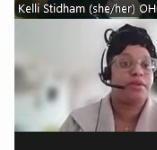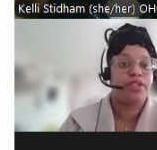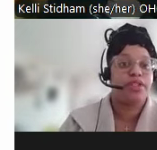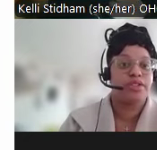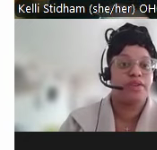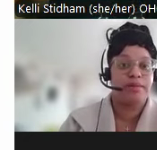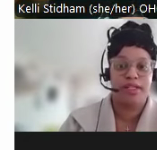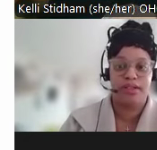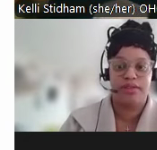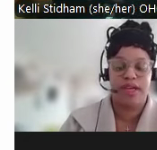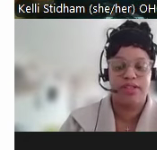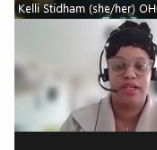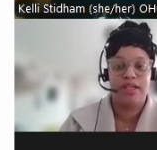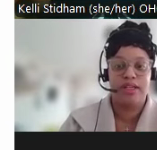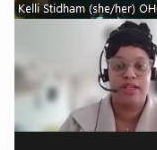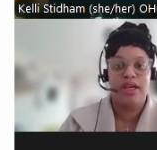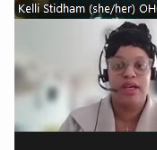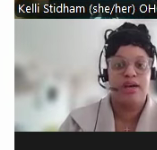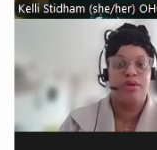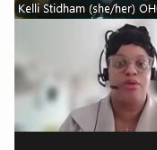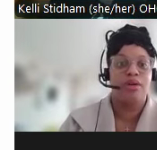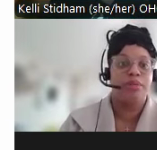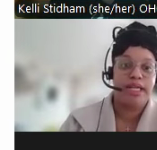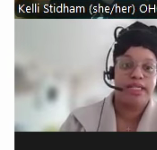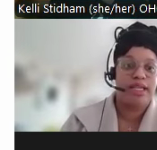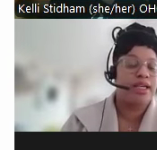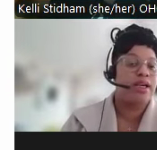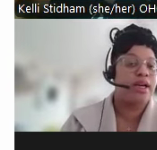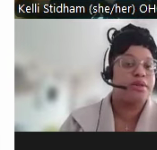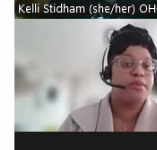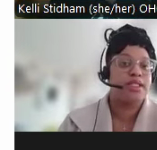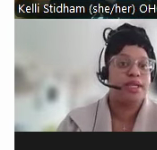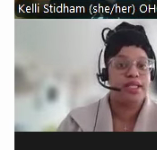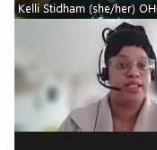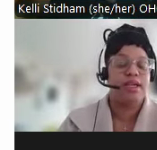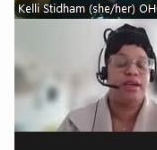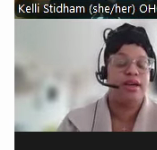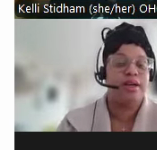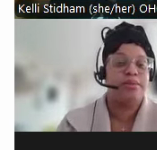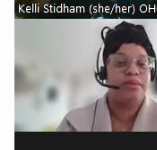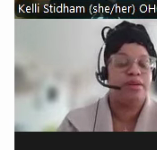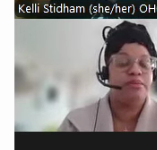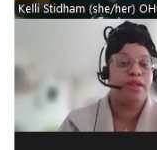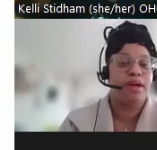professional development certification